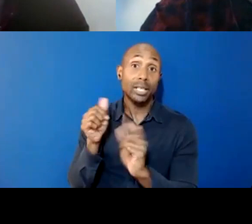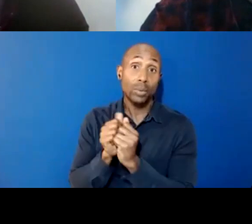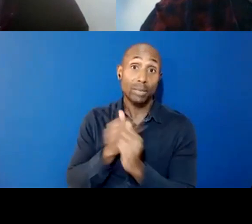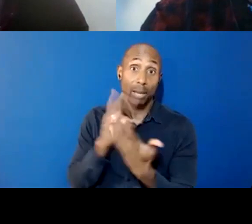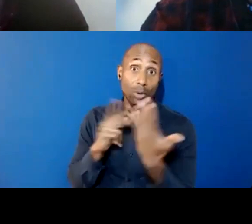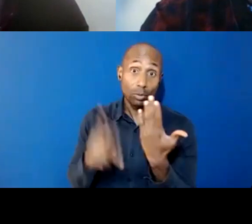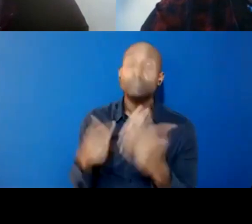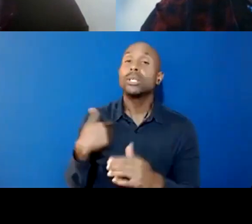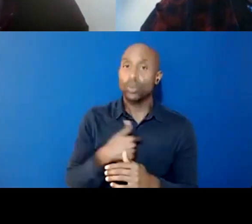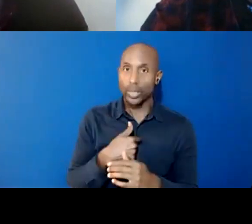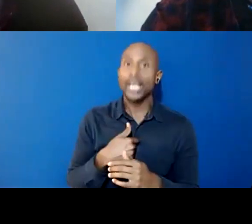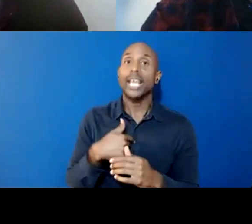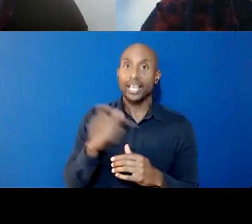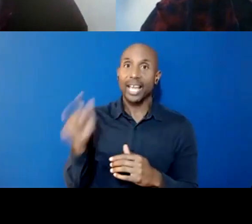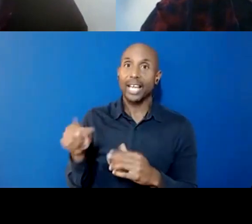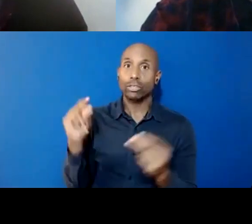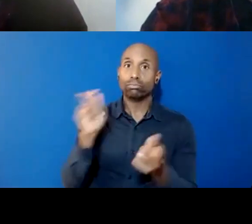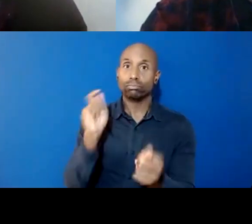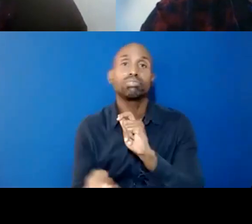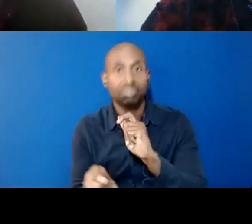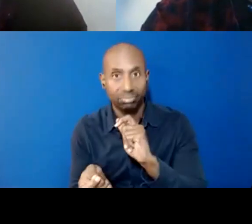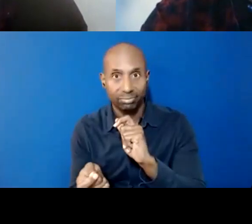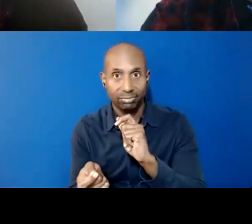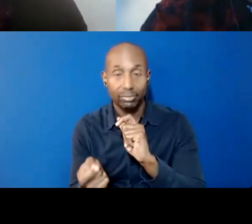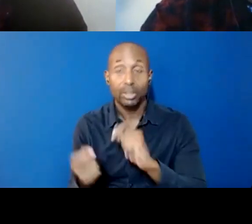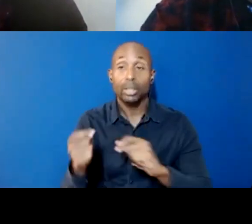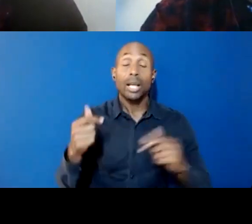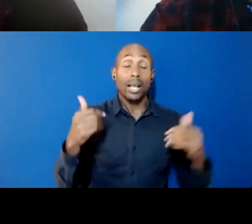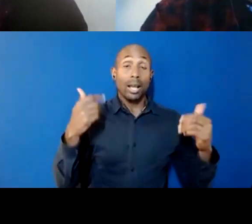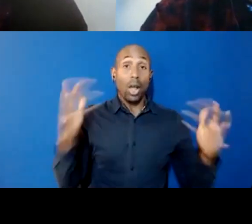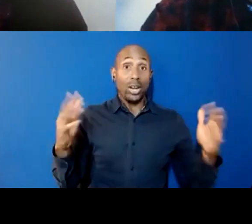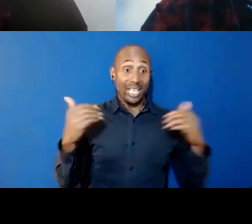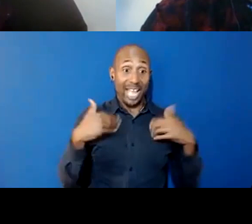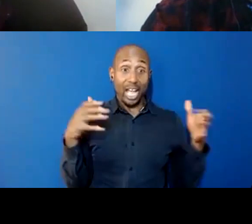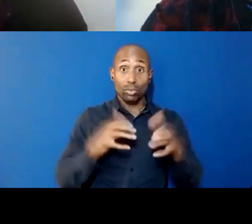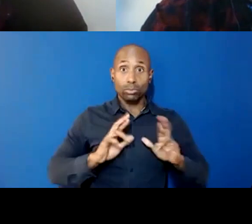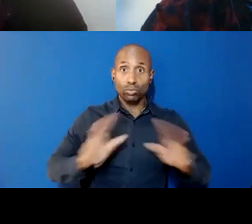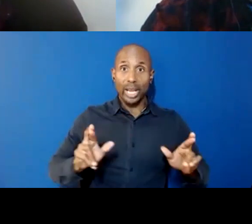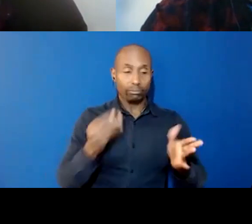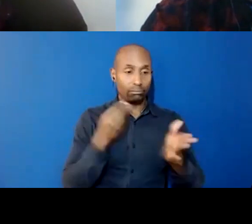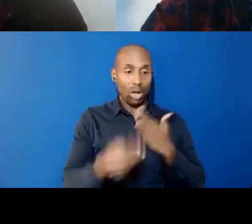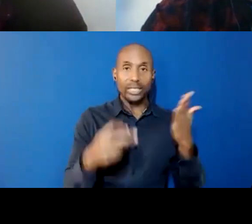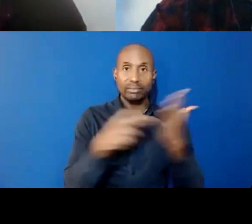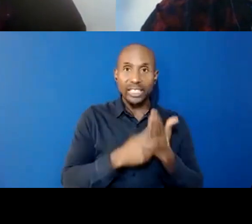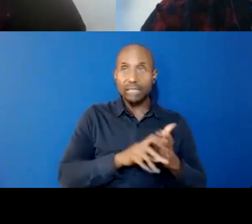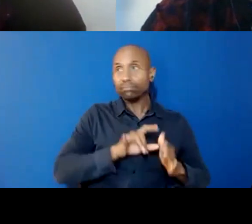virtual and we had groups that we were ready to send abroad that had bought plane tickets in March of 2020.